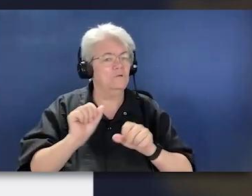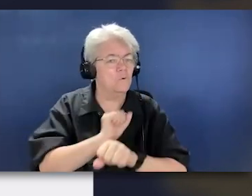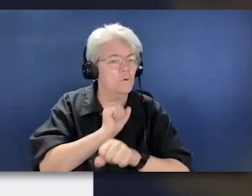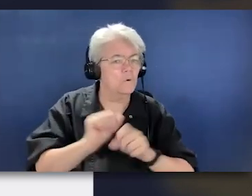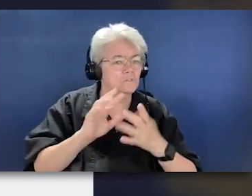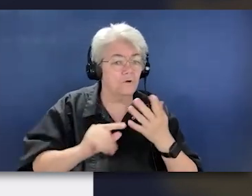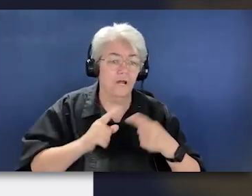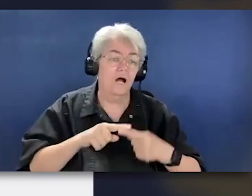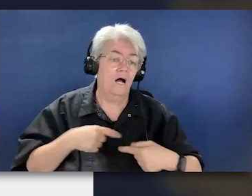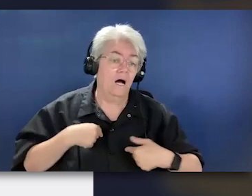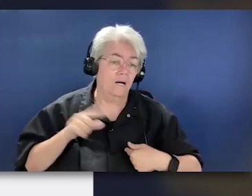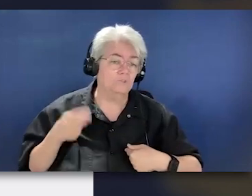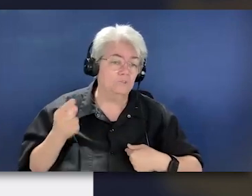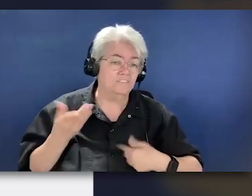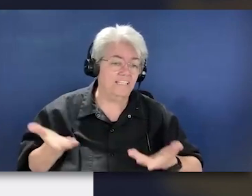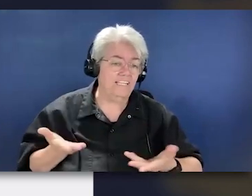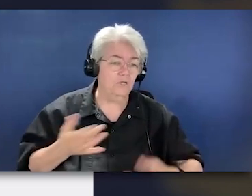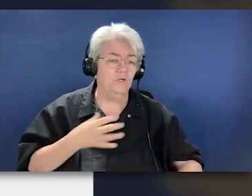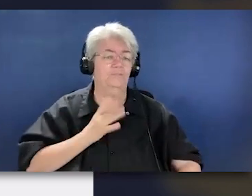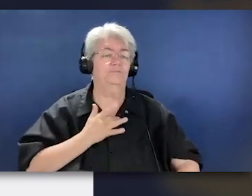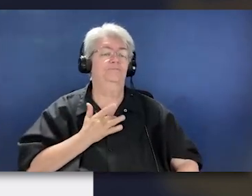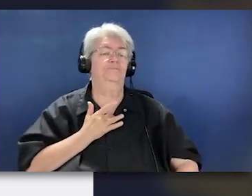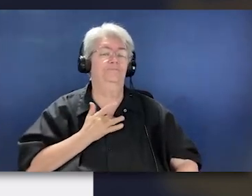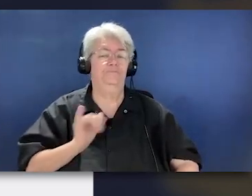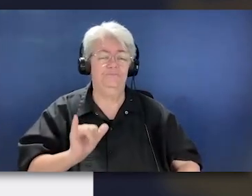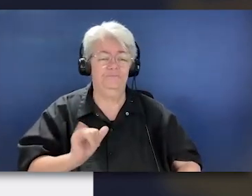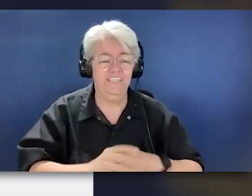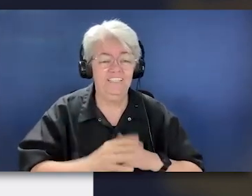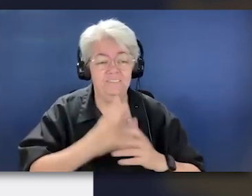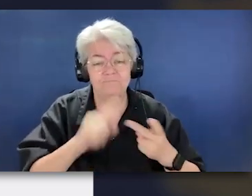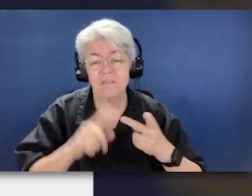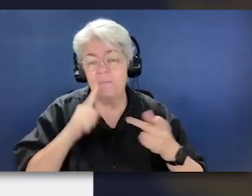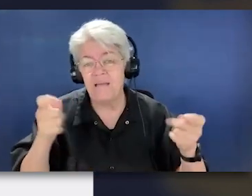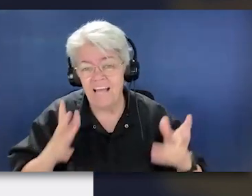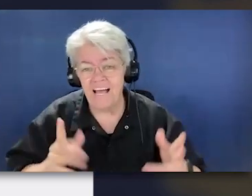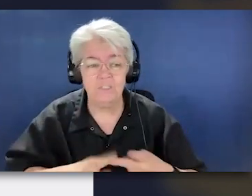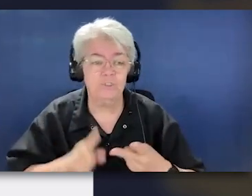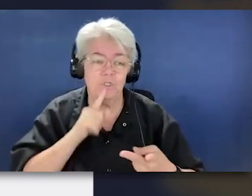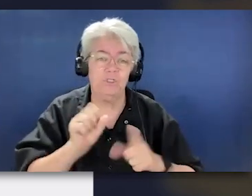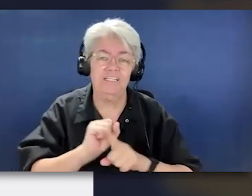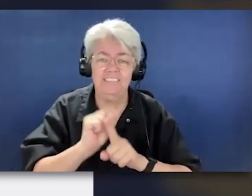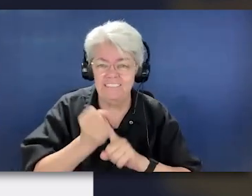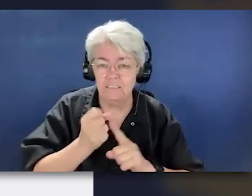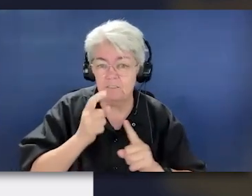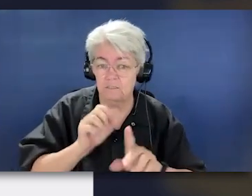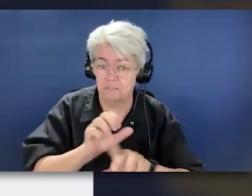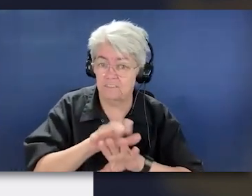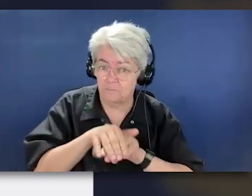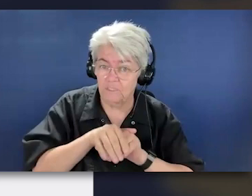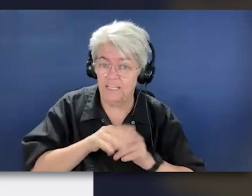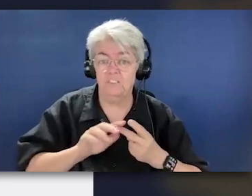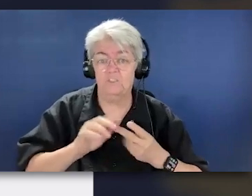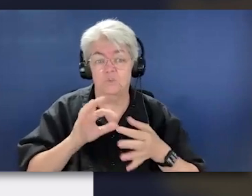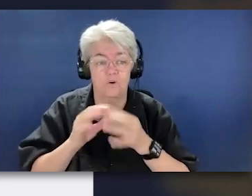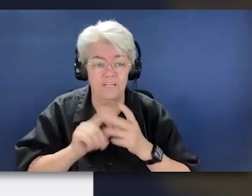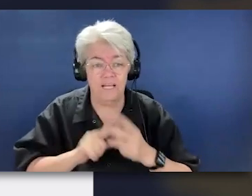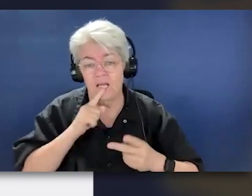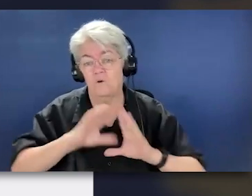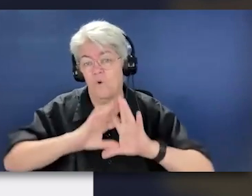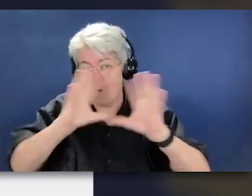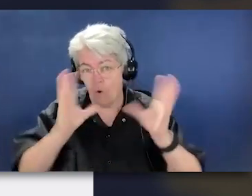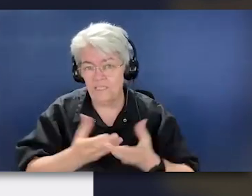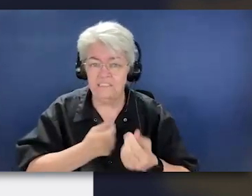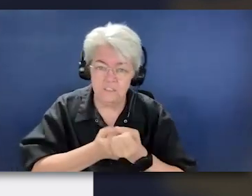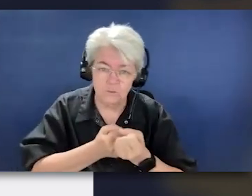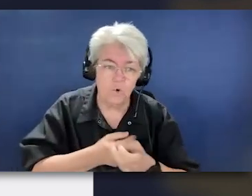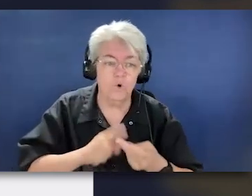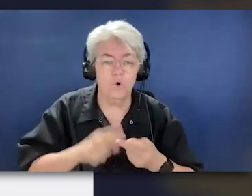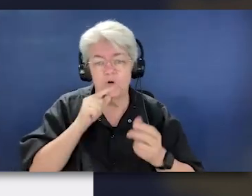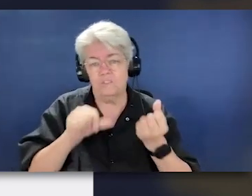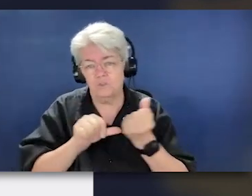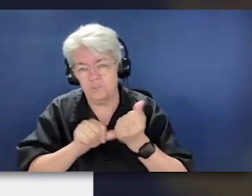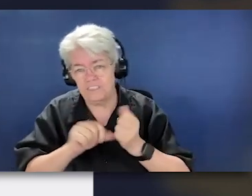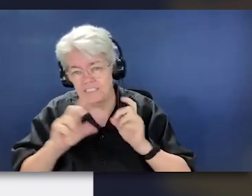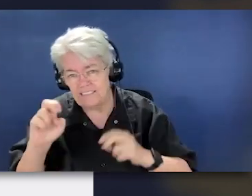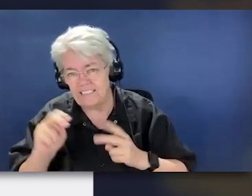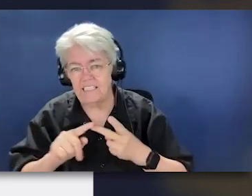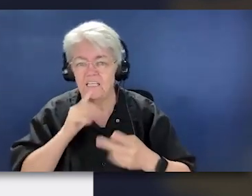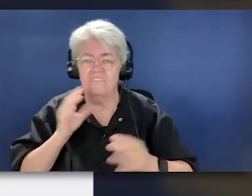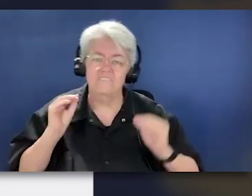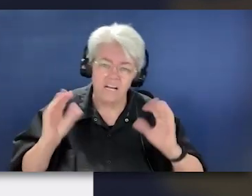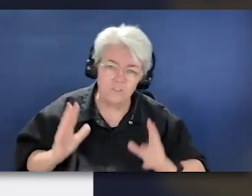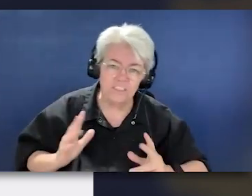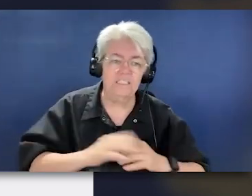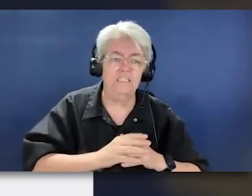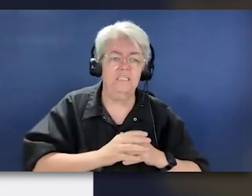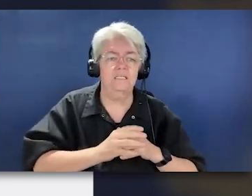here. Manager, simulation coordinator, holistic support, associate dean, faculty member. These